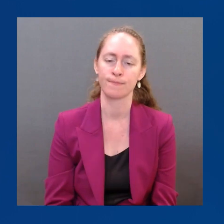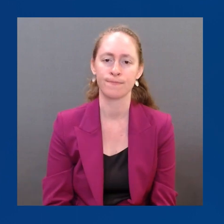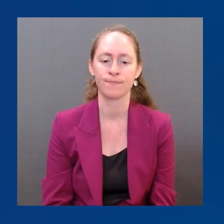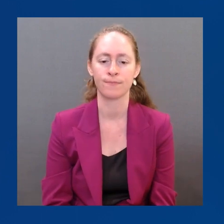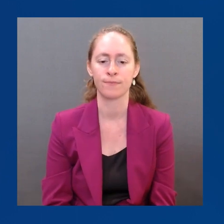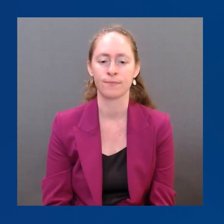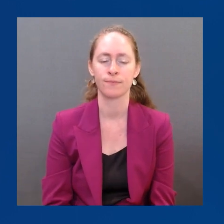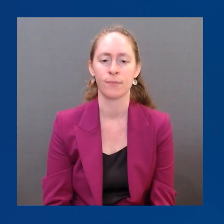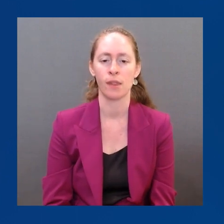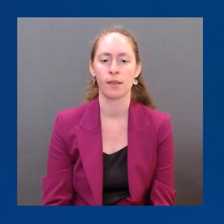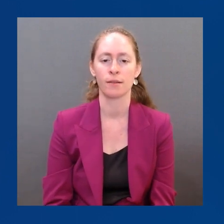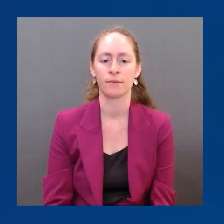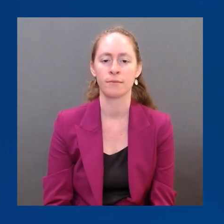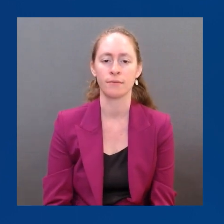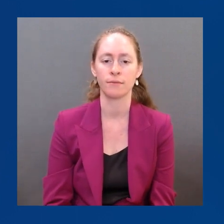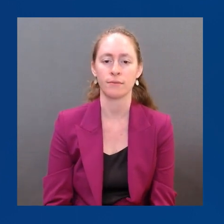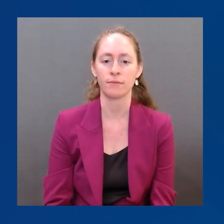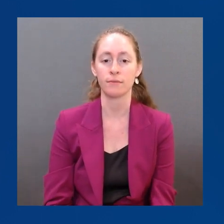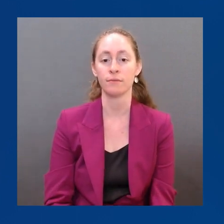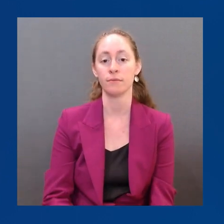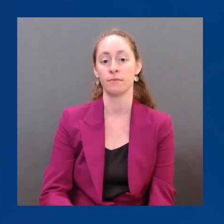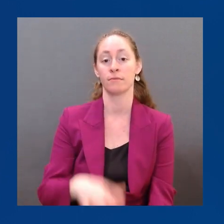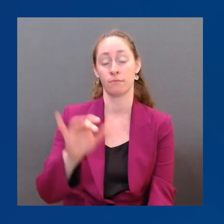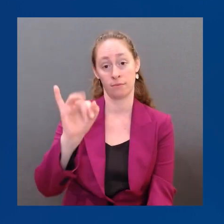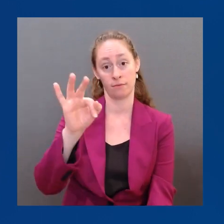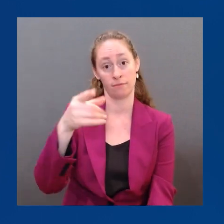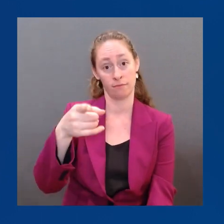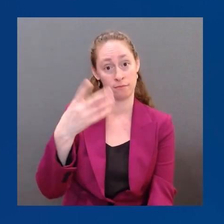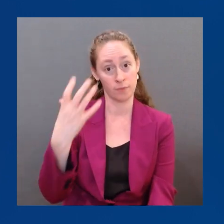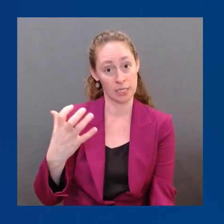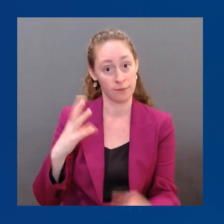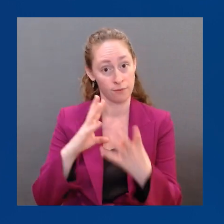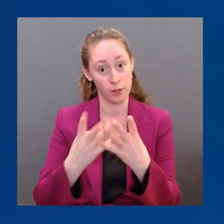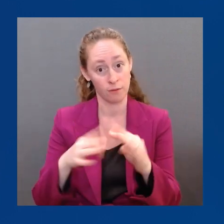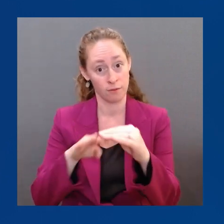that is going to require action from the FDA, and we're in conversations there as well.